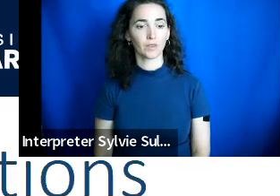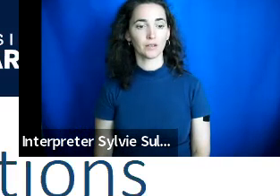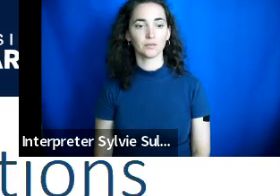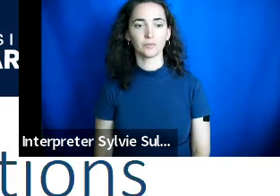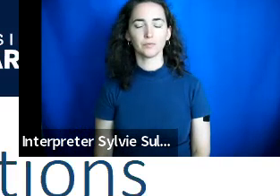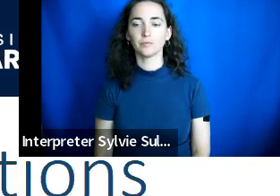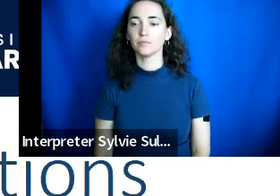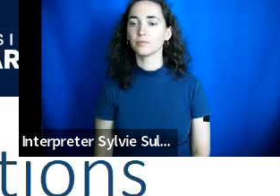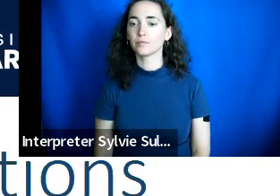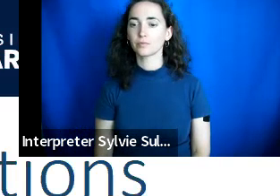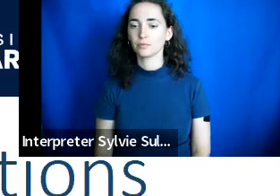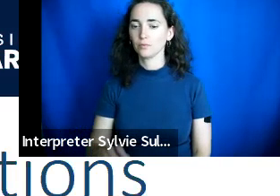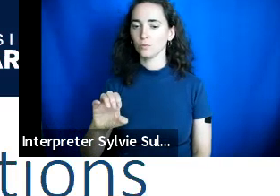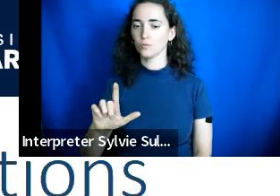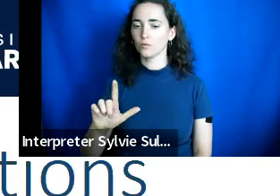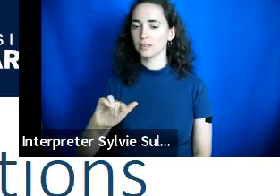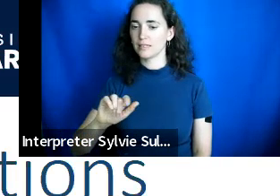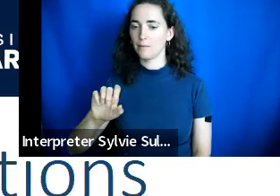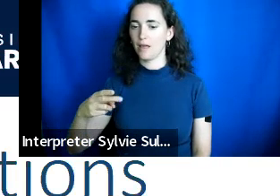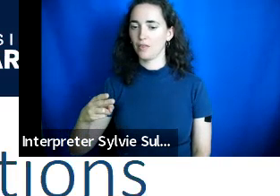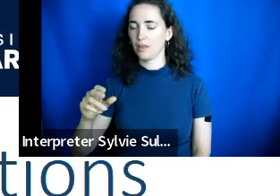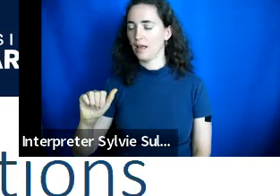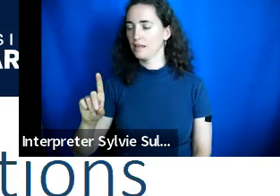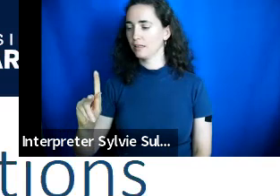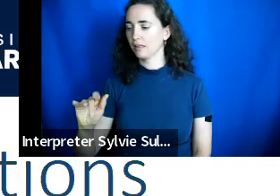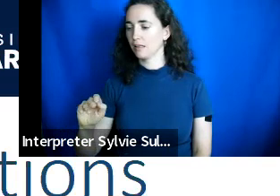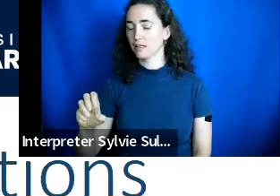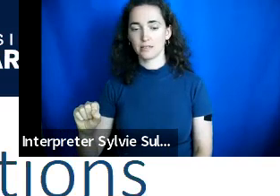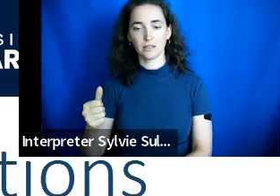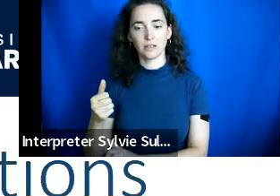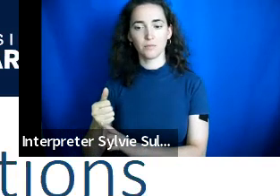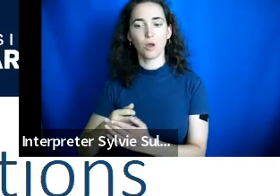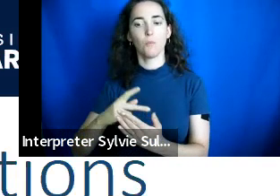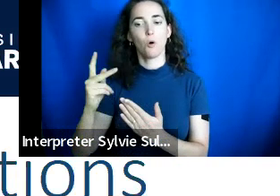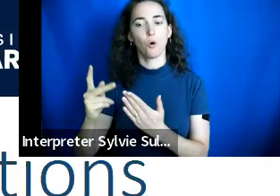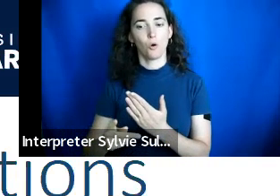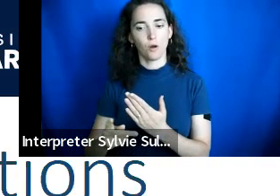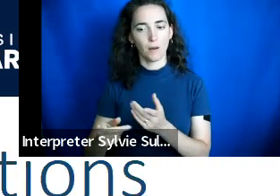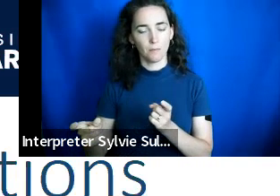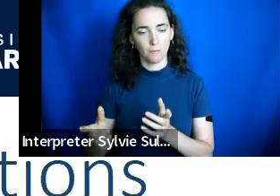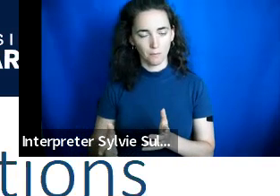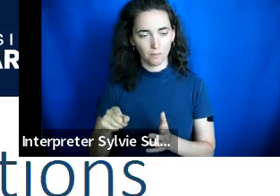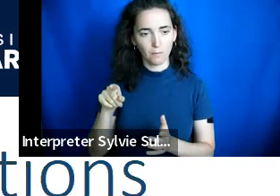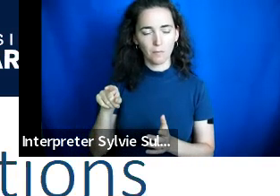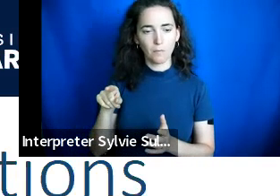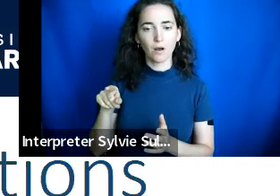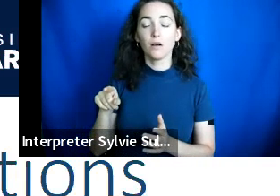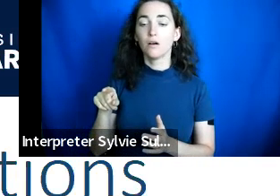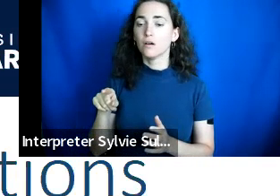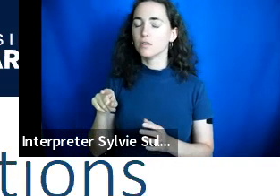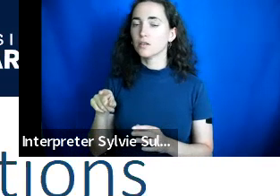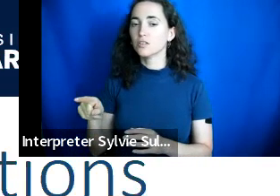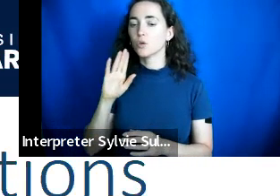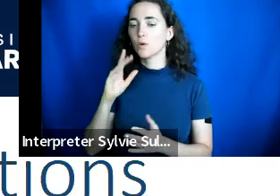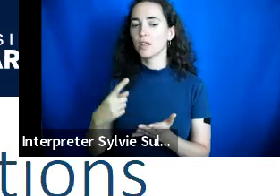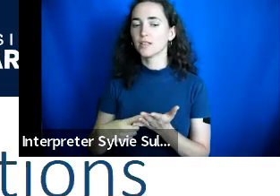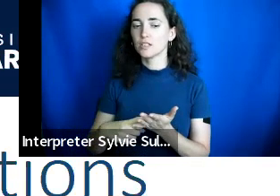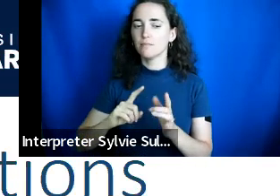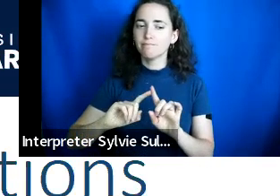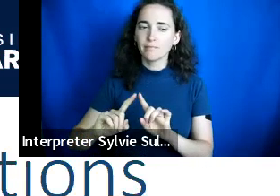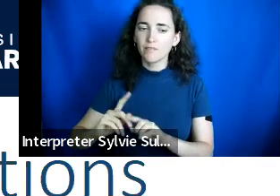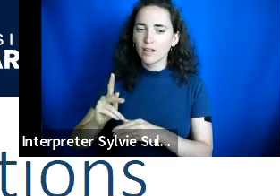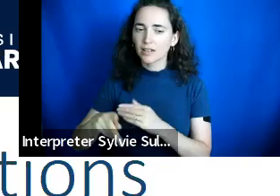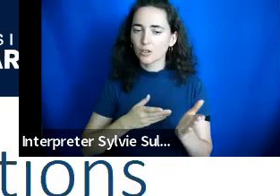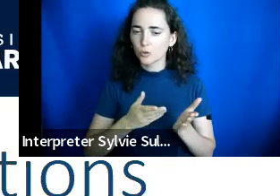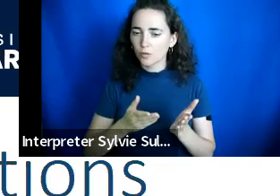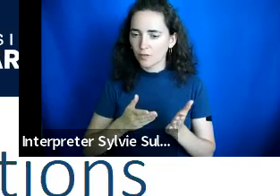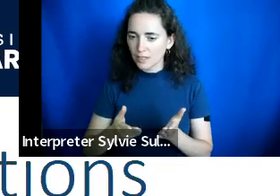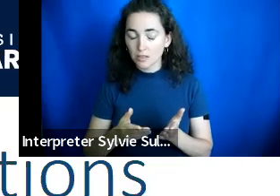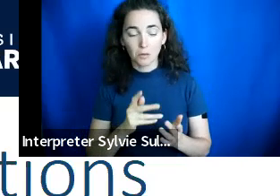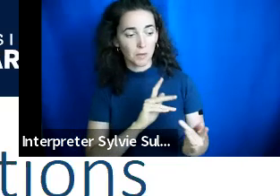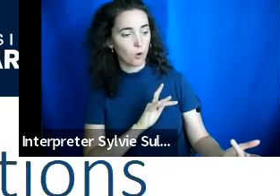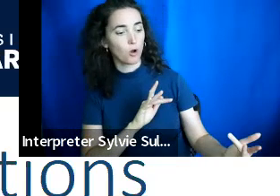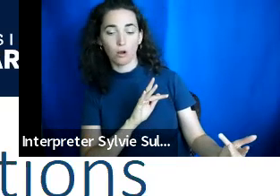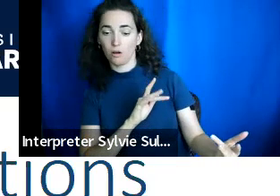And so elizabeth atkins is our program operations deputy assistant and also beijing, and she's gonna walk through some of the different types of services that we offer people when they call on that line and